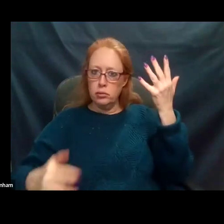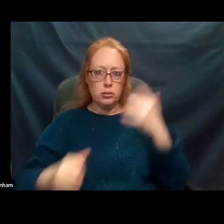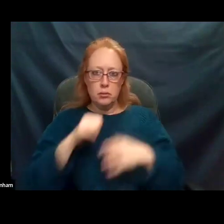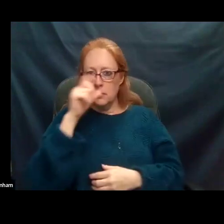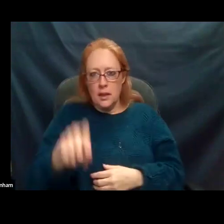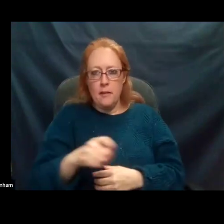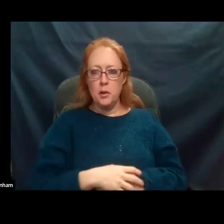It doesn't have to be a long list.